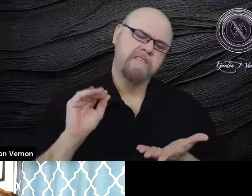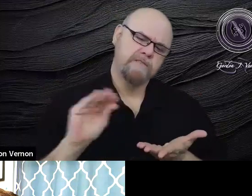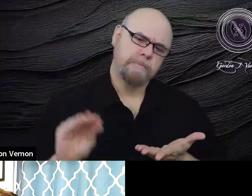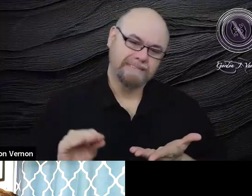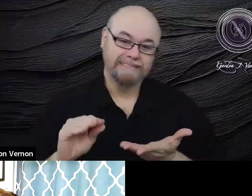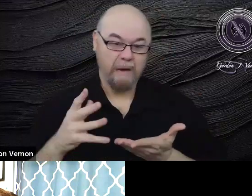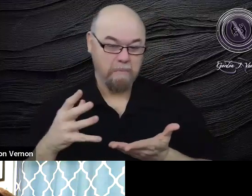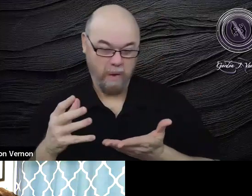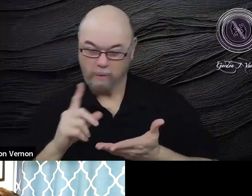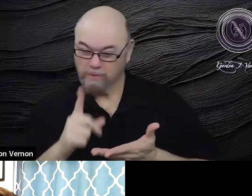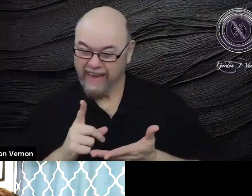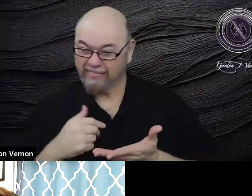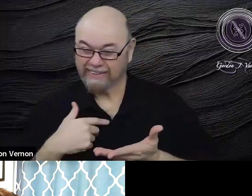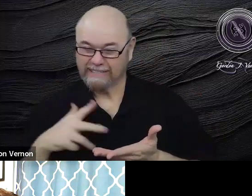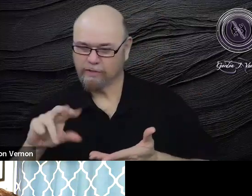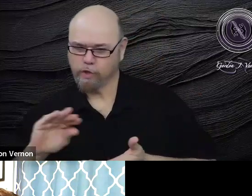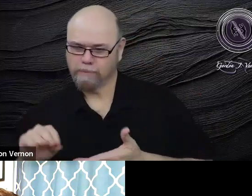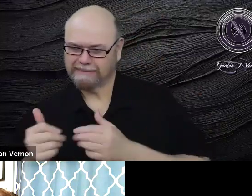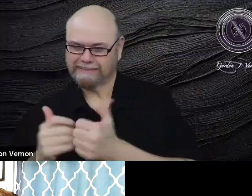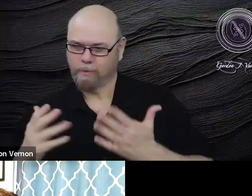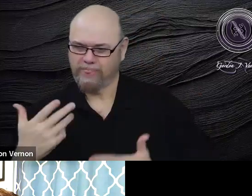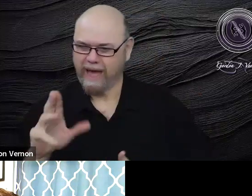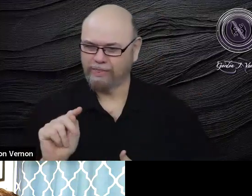ratio and then participants perform typically